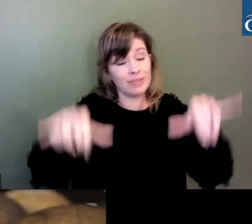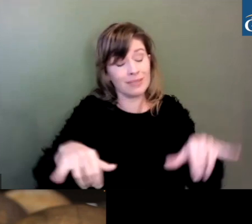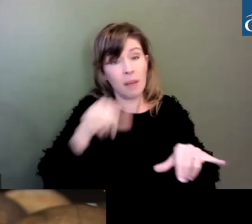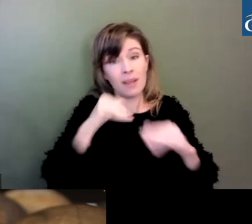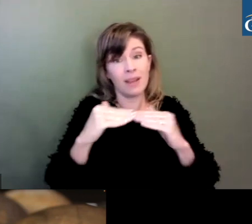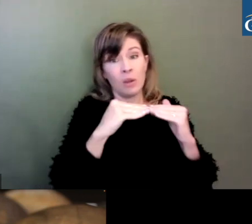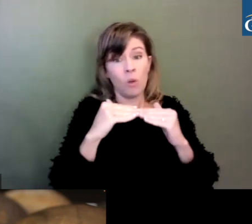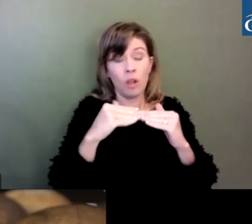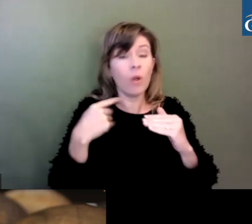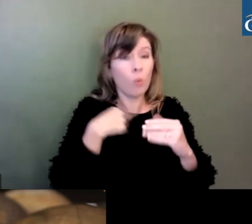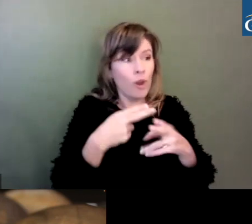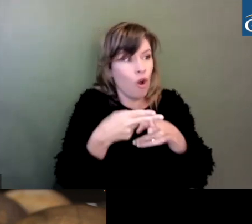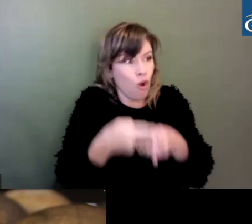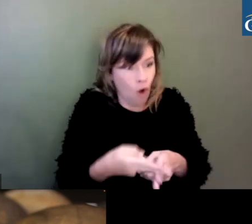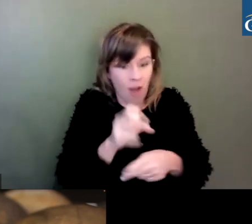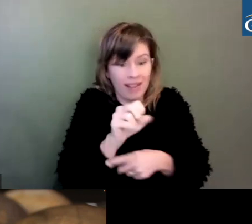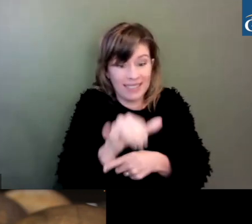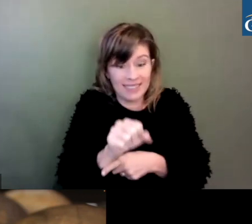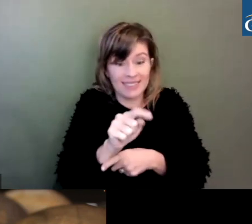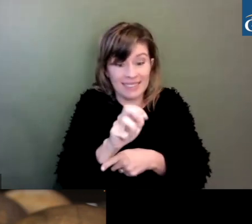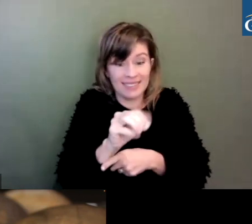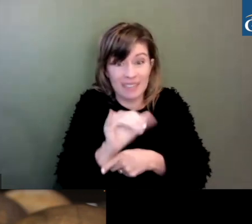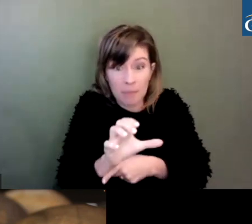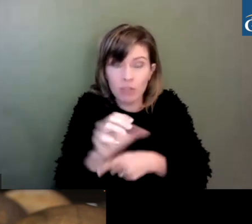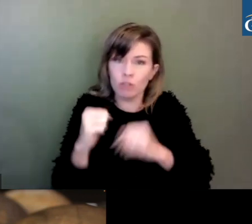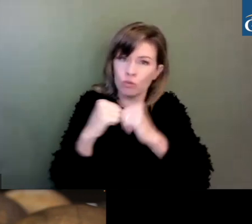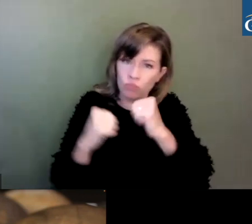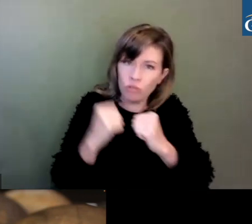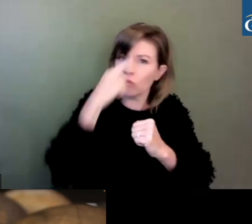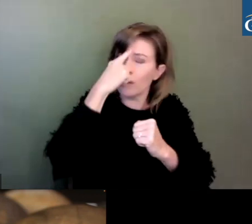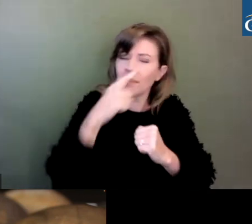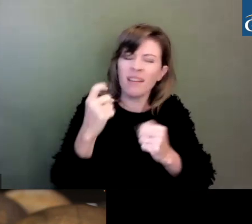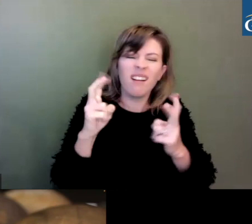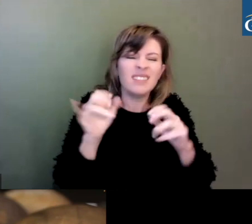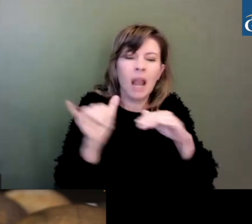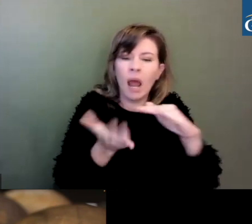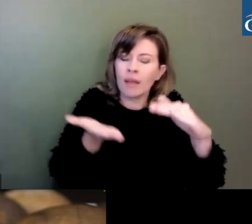them systemic or structural is because they have baked in